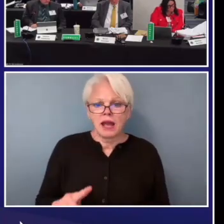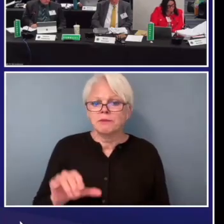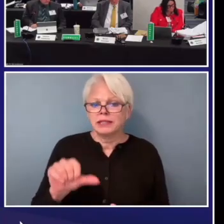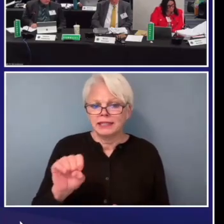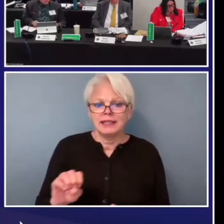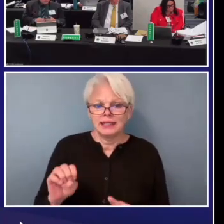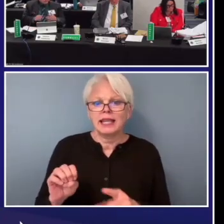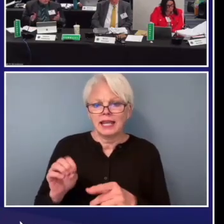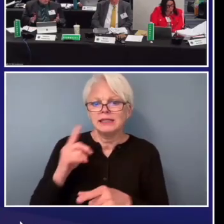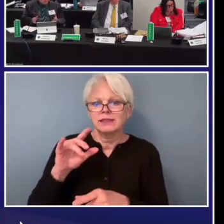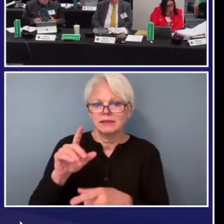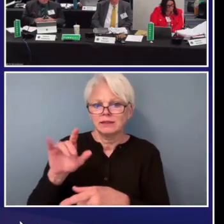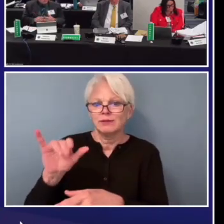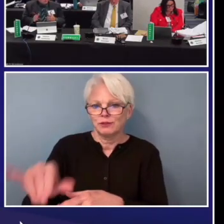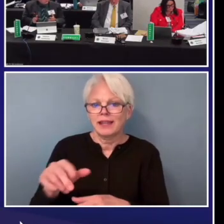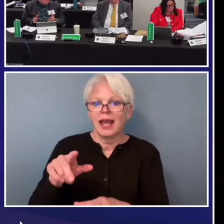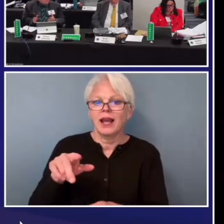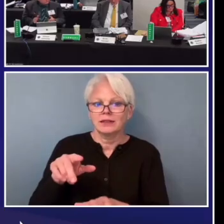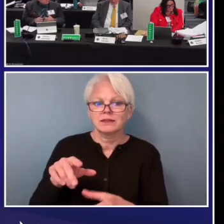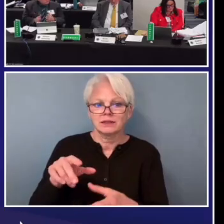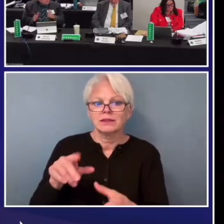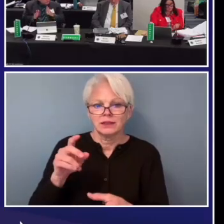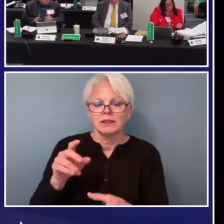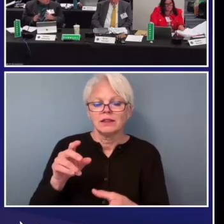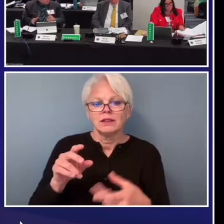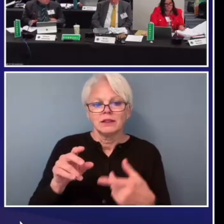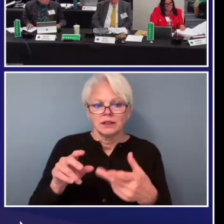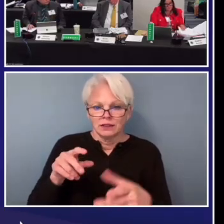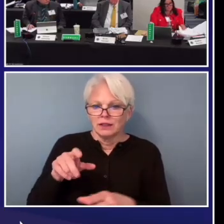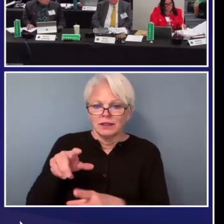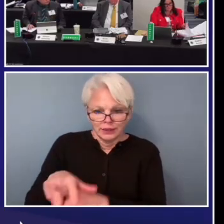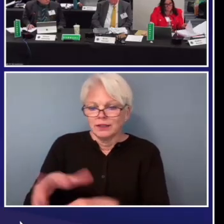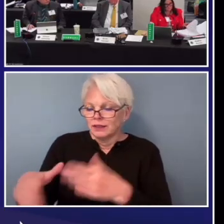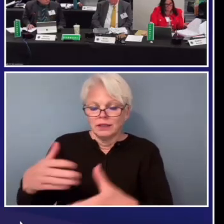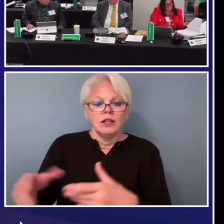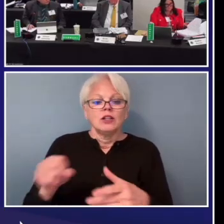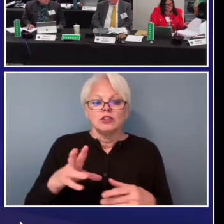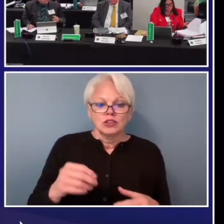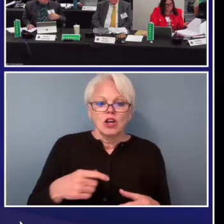So they have to also work through conflicts of interest standards and keep sort of those watertight compartments, but yet the